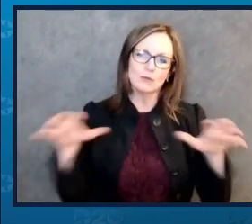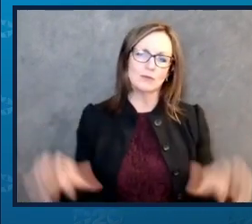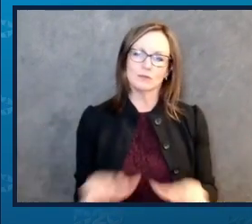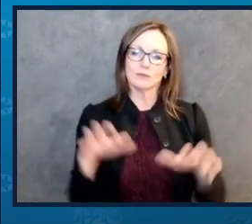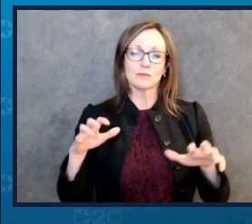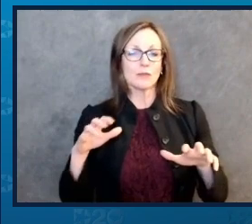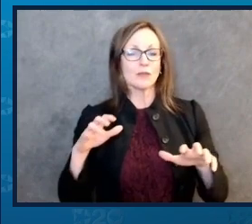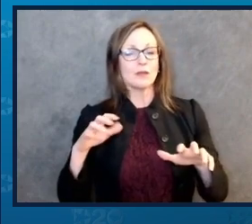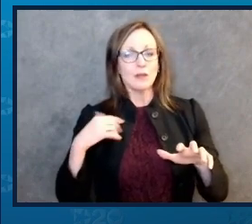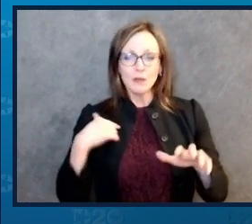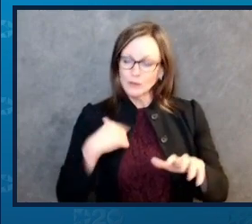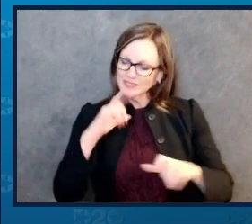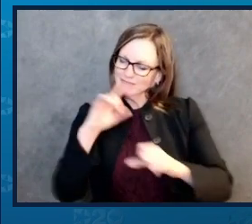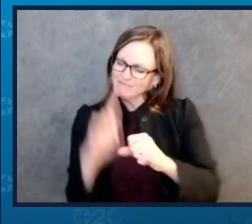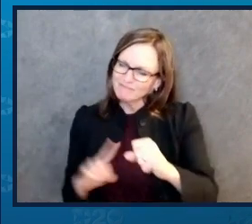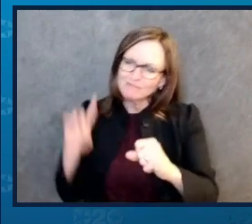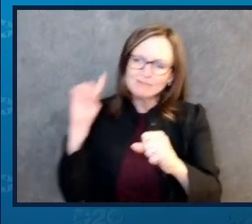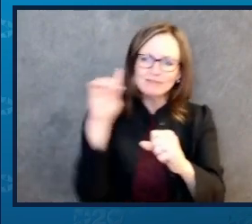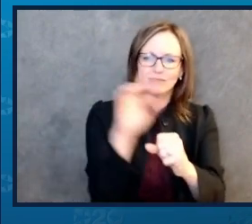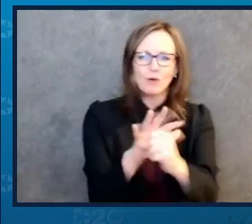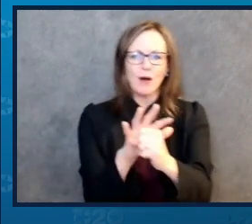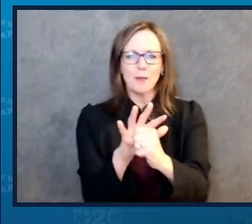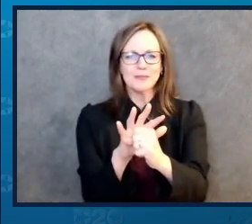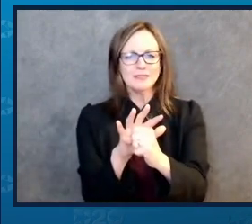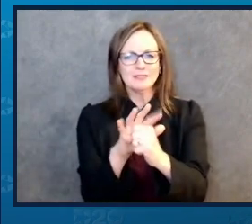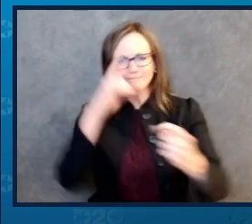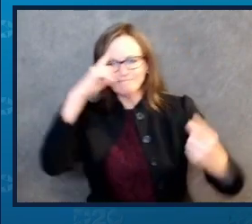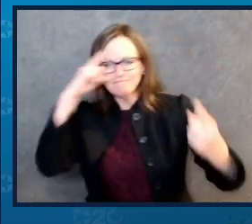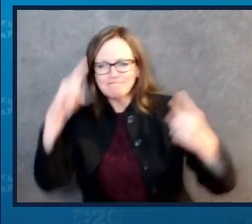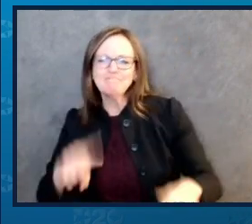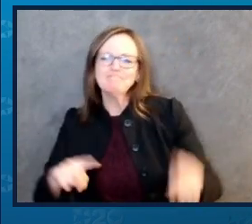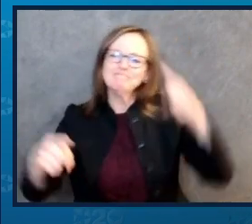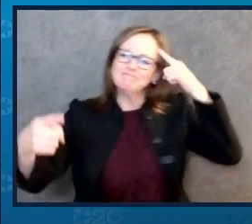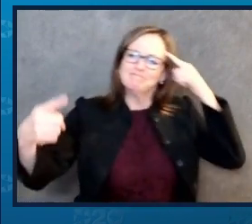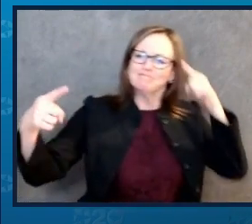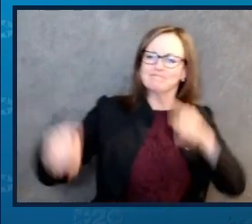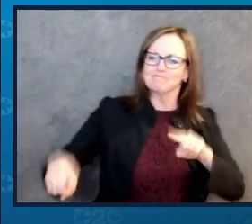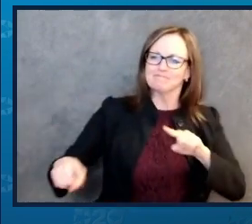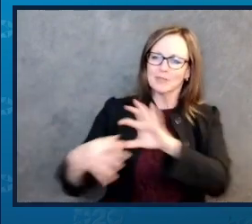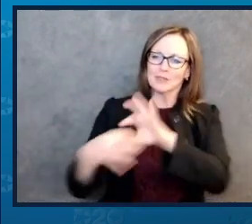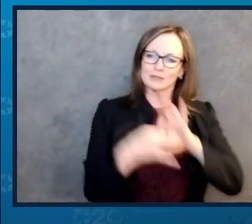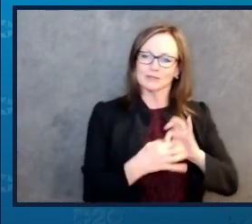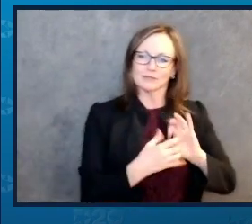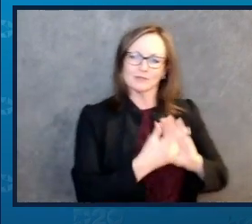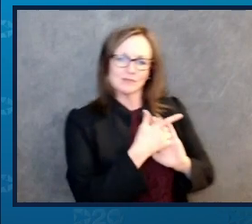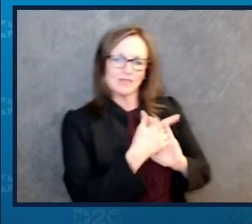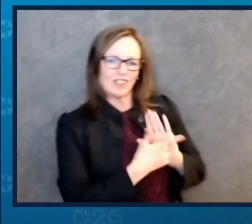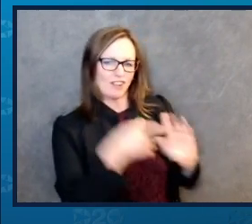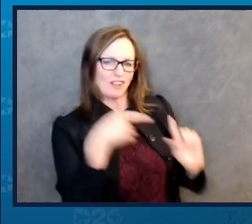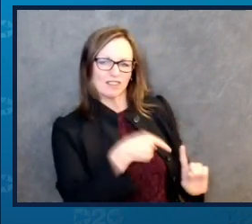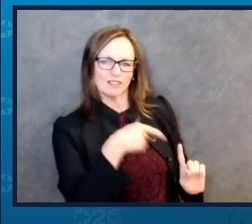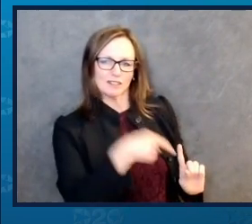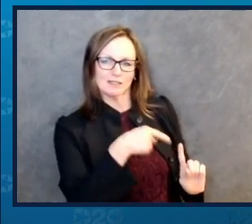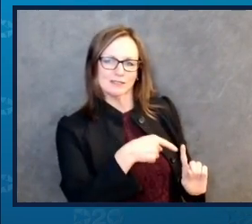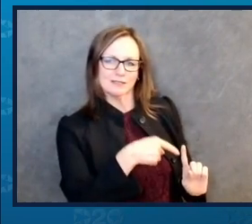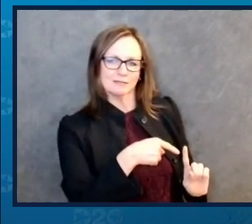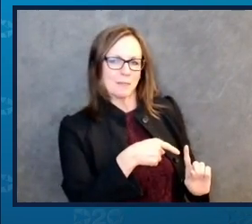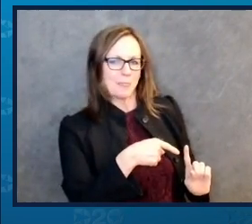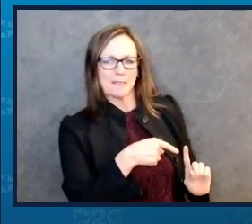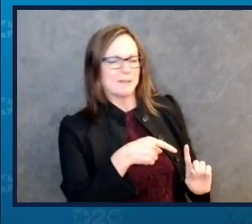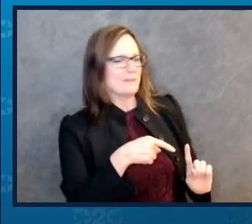THING, NONE OF US ARE FRY UNTIL